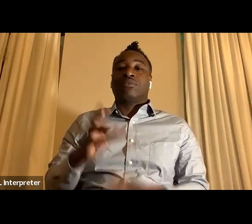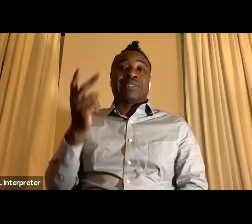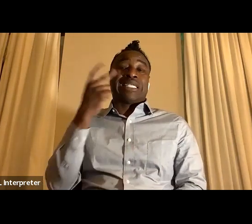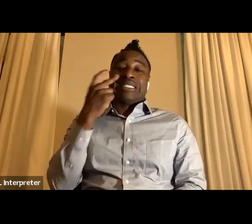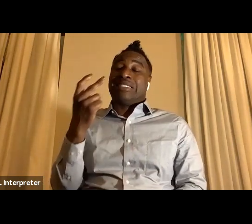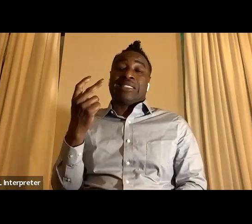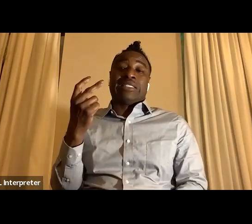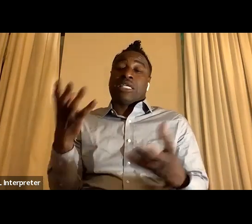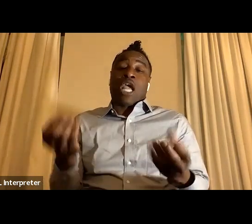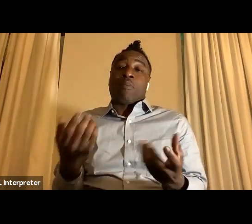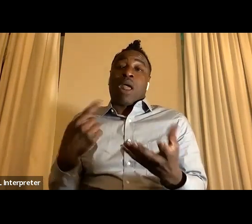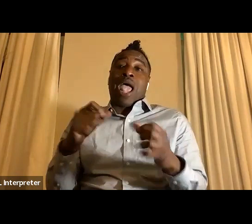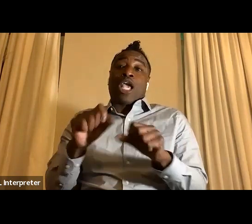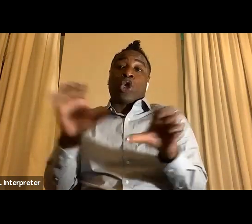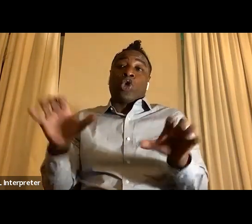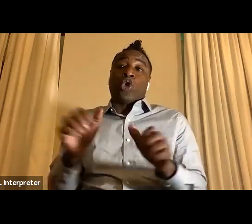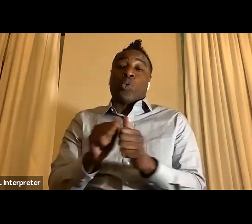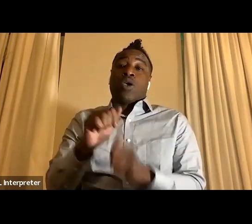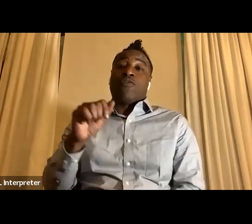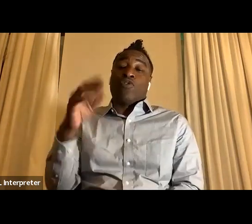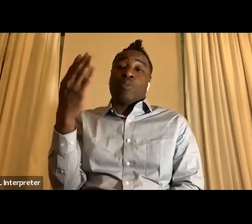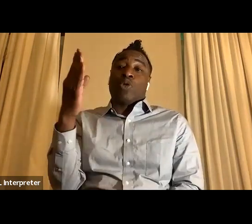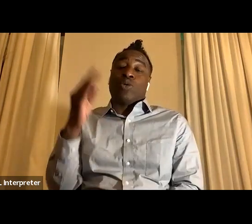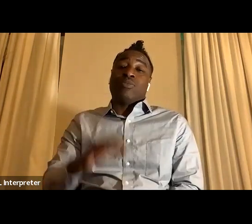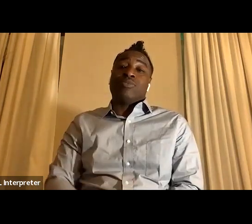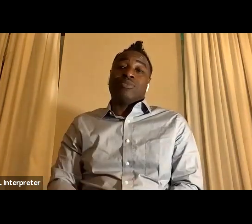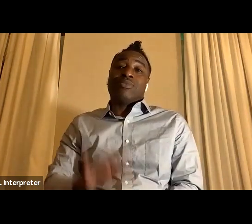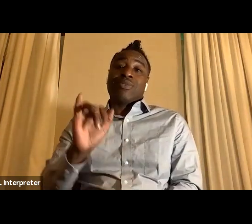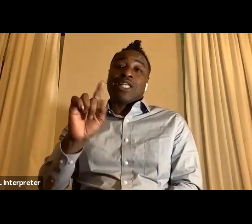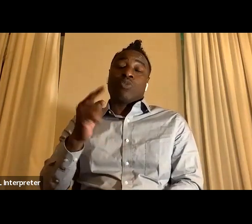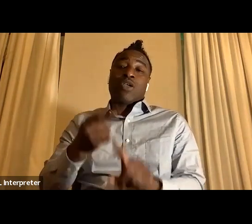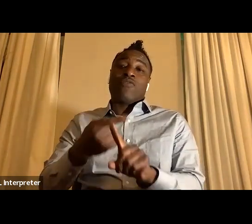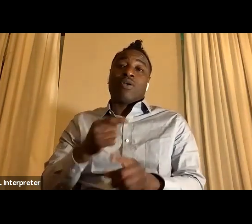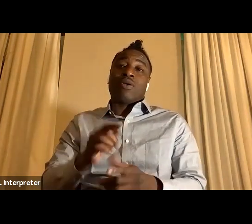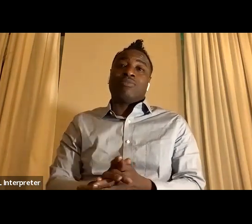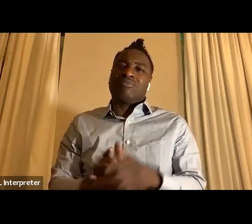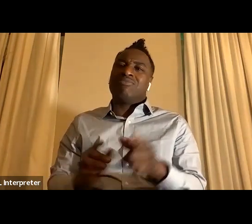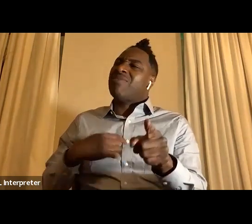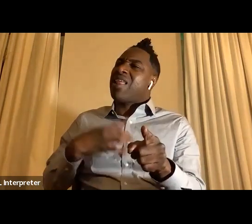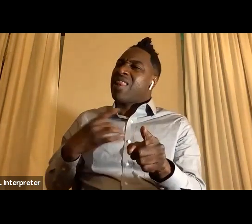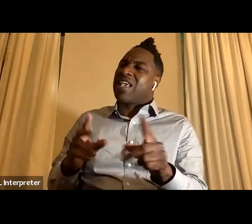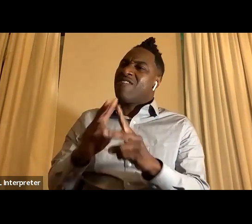So that's that's what a blue stem from. I like this. It's very bold. It's like it reminds me like blue. Black kind of.